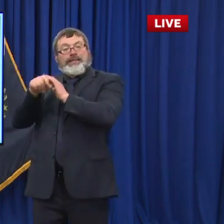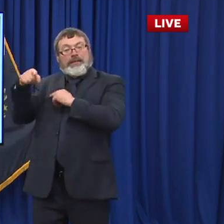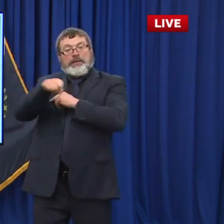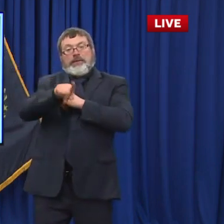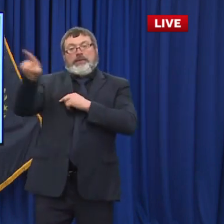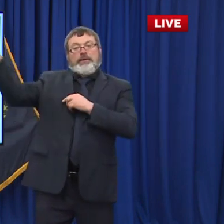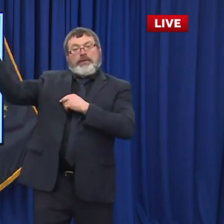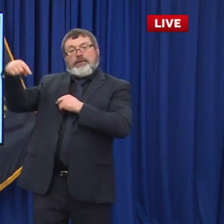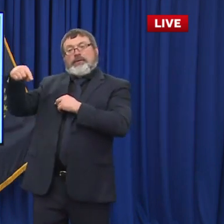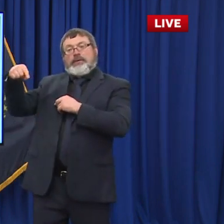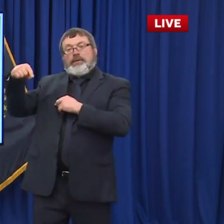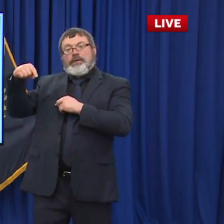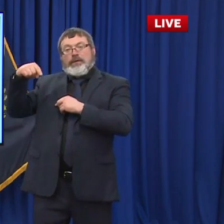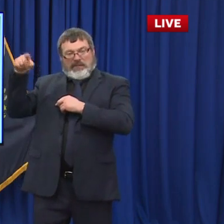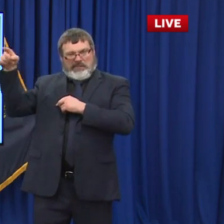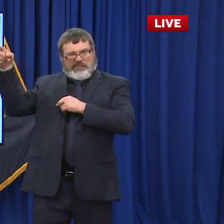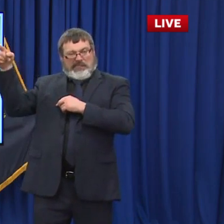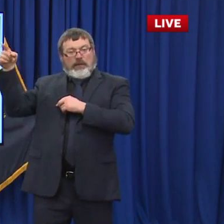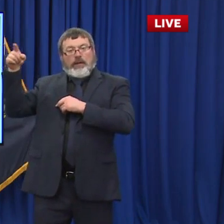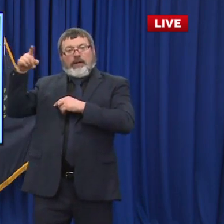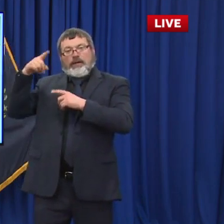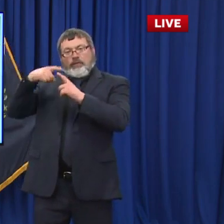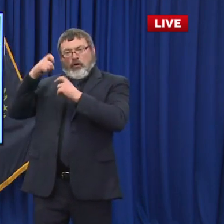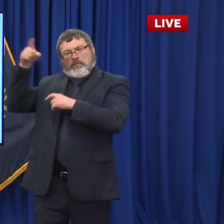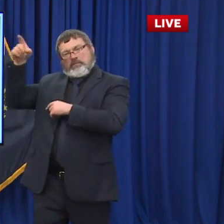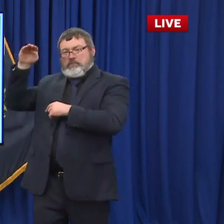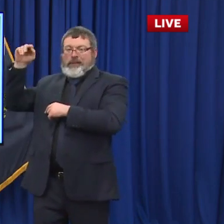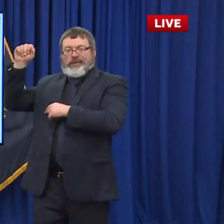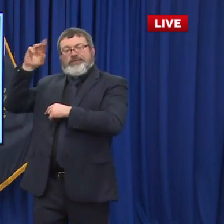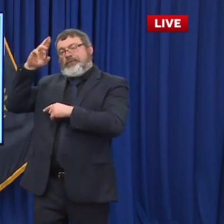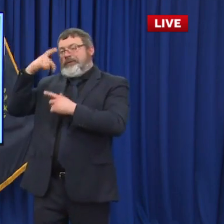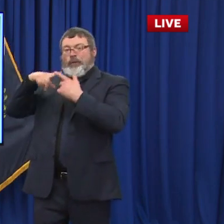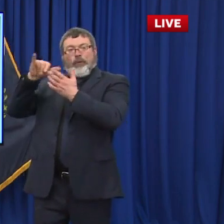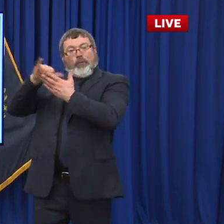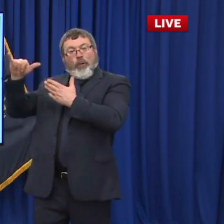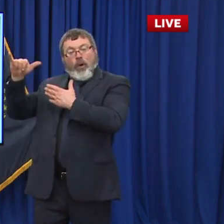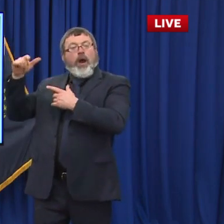IT MIGHT BE FOR VARIOUS REASONS. YOU KNOW, THEY MAY BE IN A HOSPITAL UP HERE.